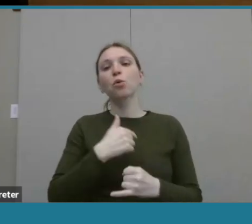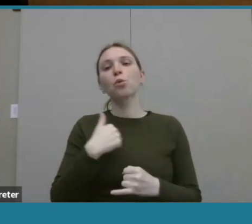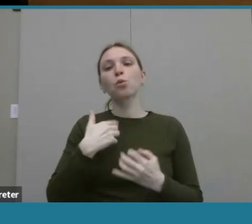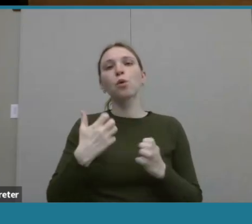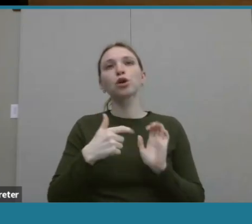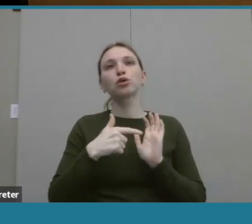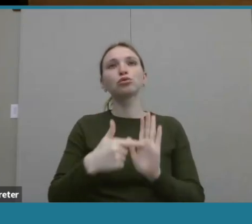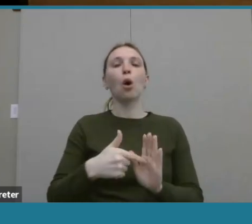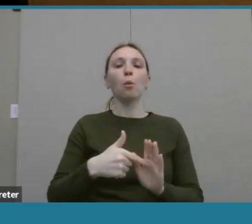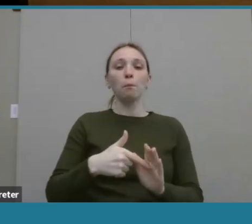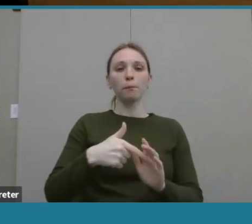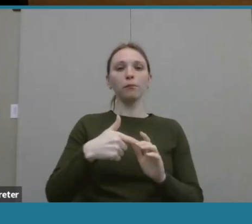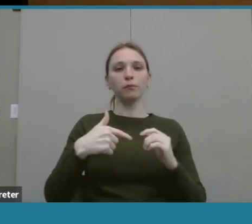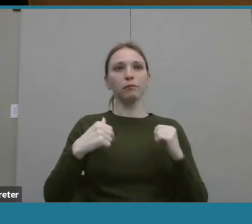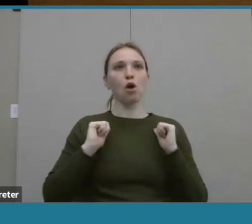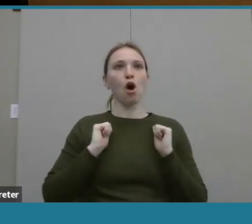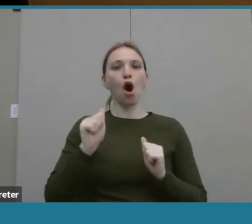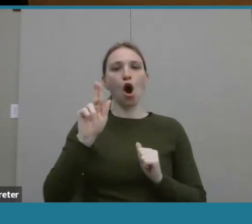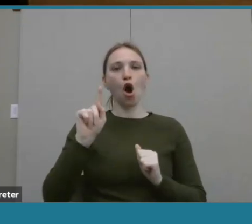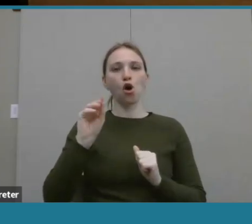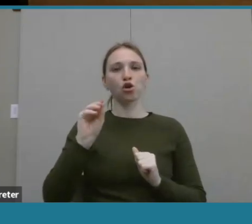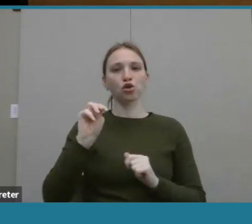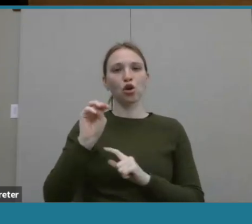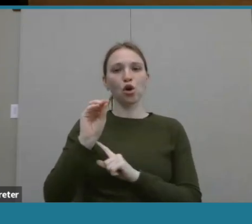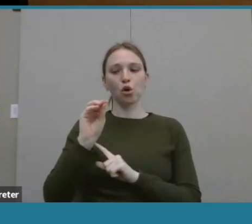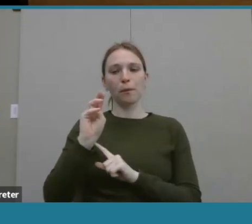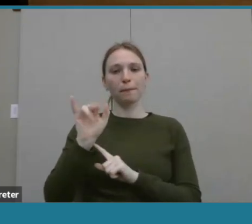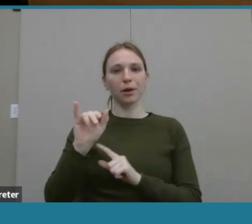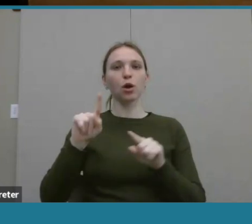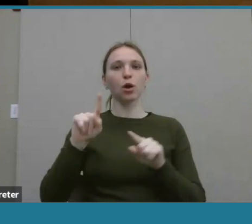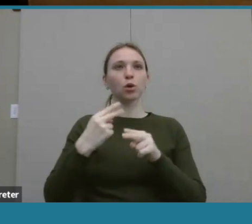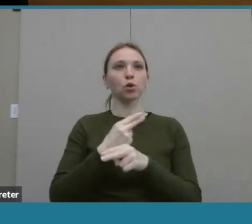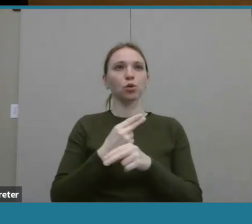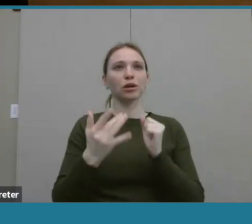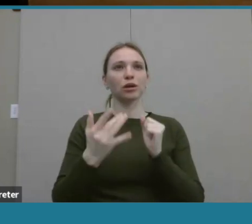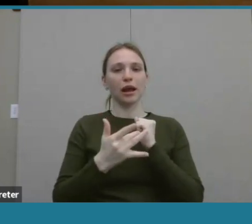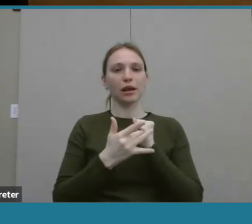interacting with something, and autonomy when using technology and wanting to use their own technology.